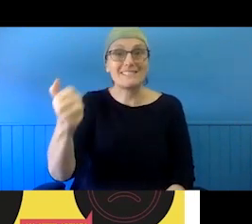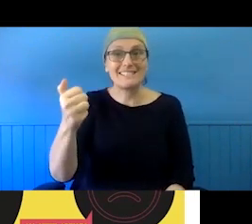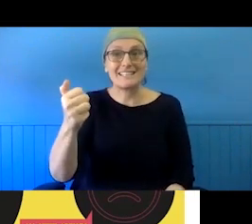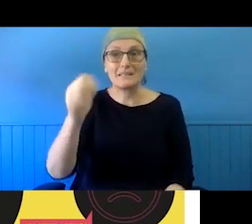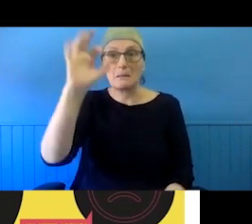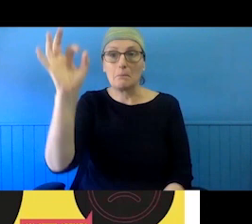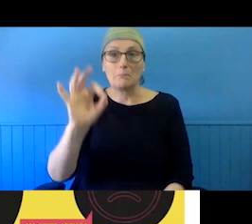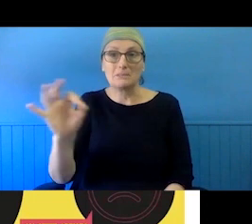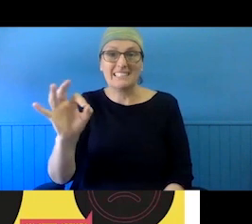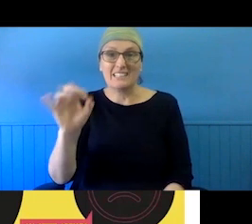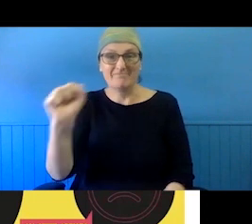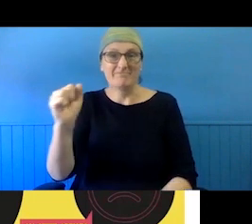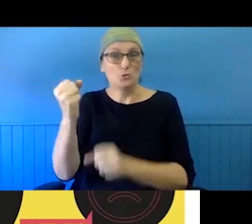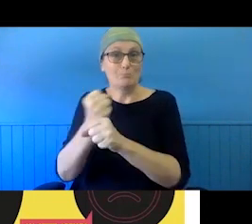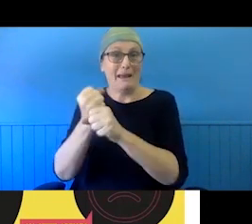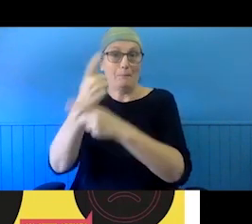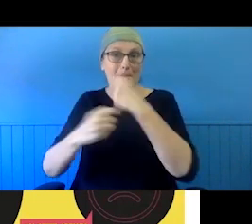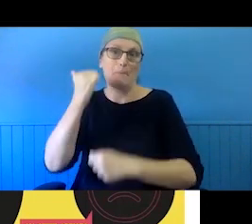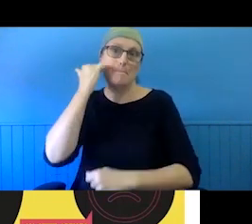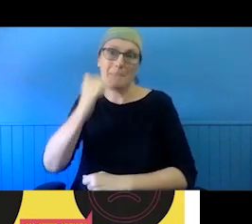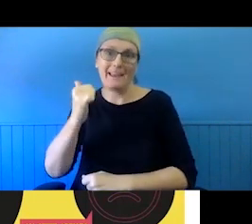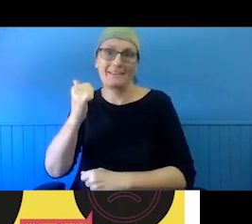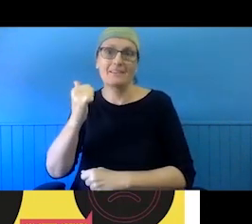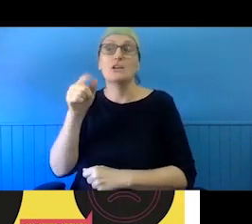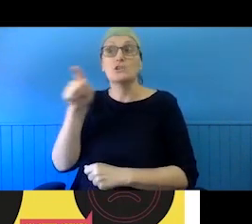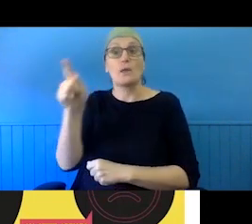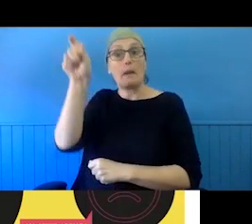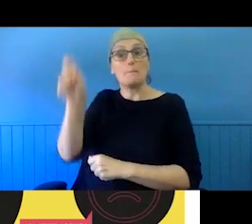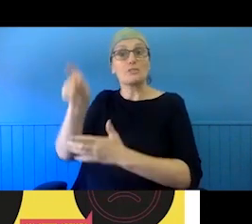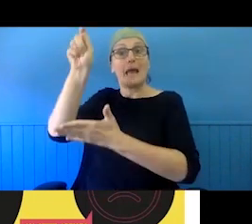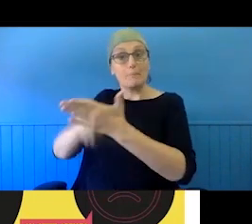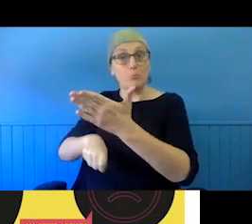bought the rights and had decided that only he was going to use it.